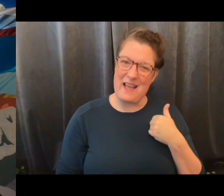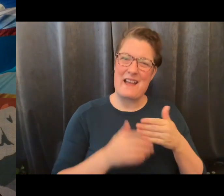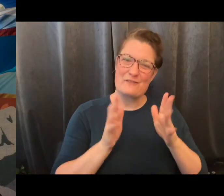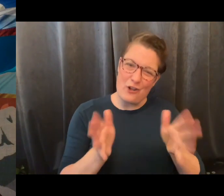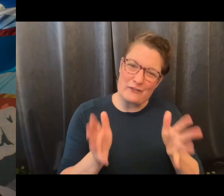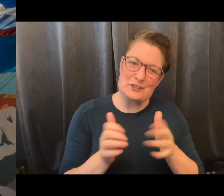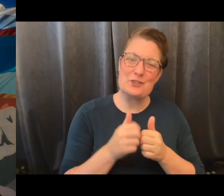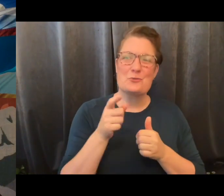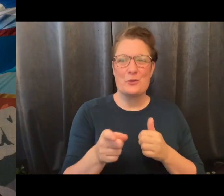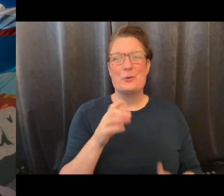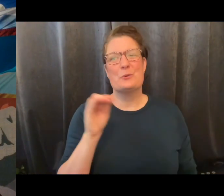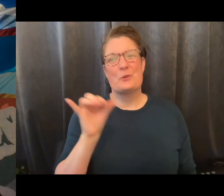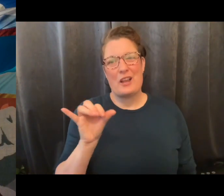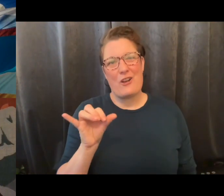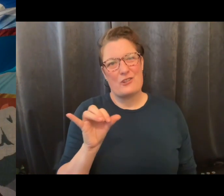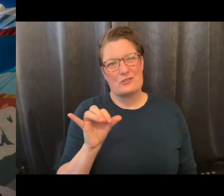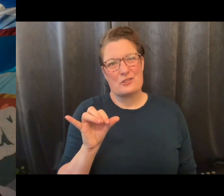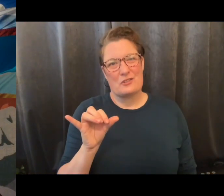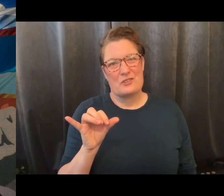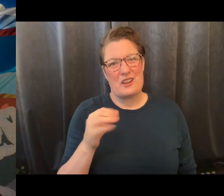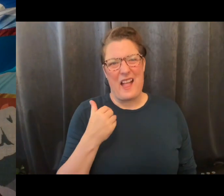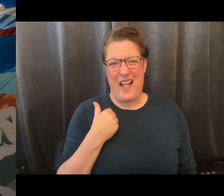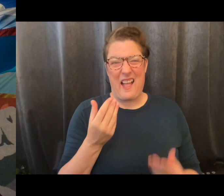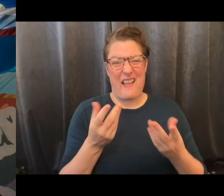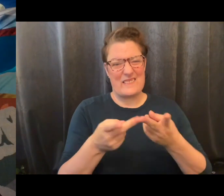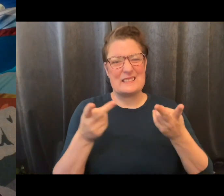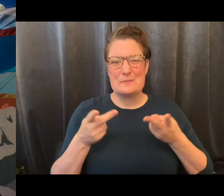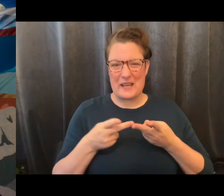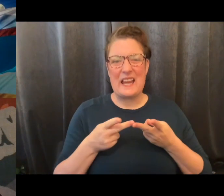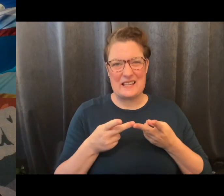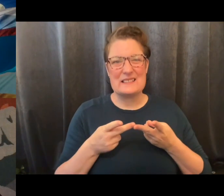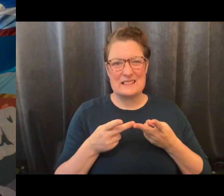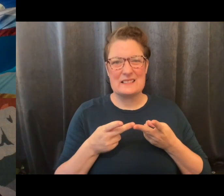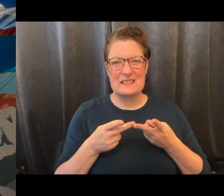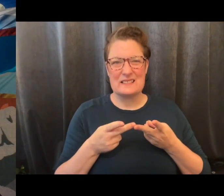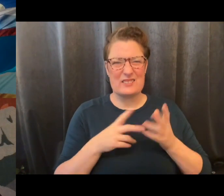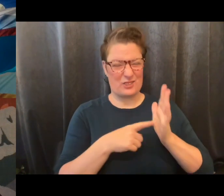a space to show what our friendship is like, the kinds of conversations that